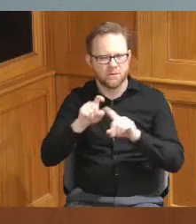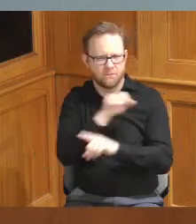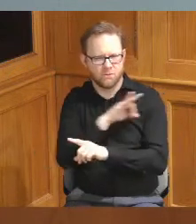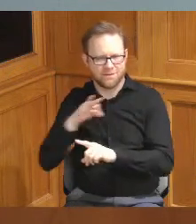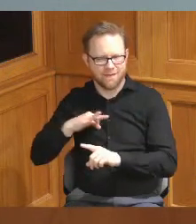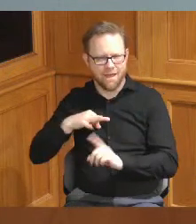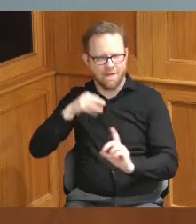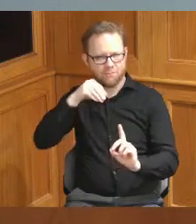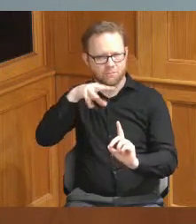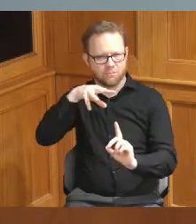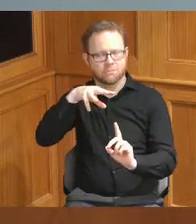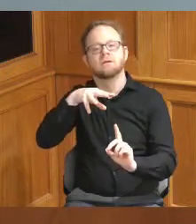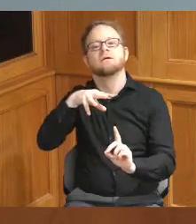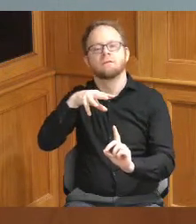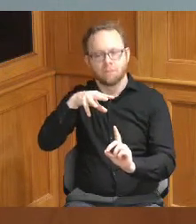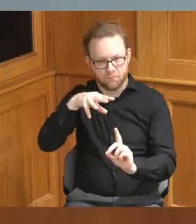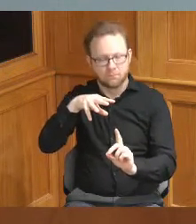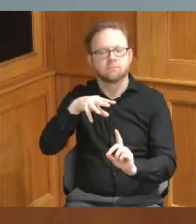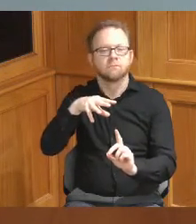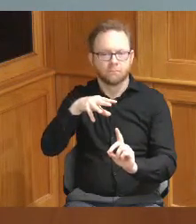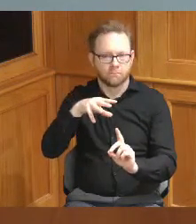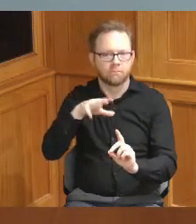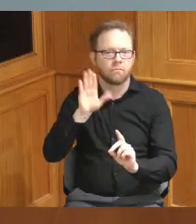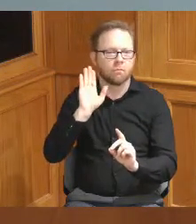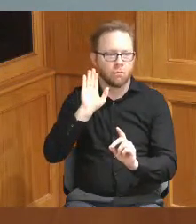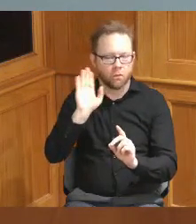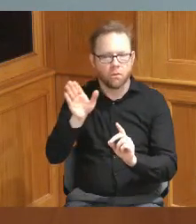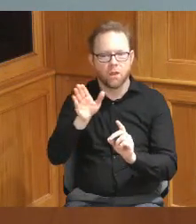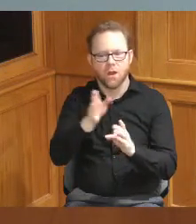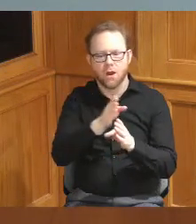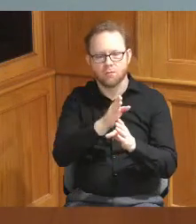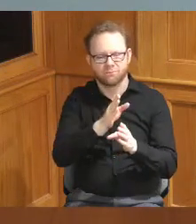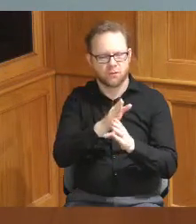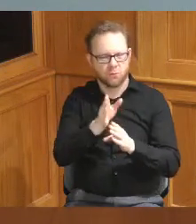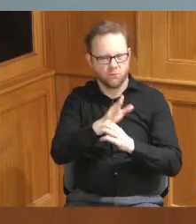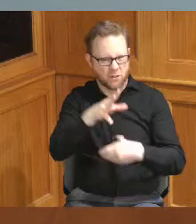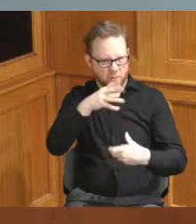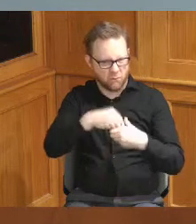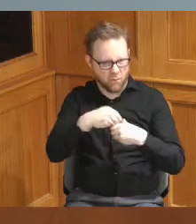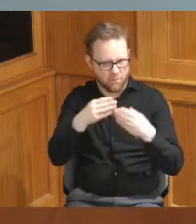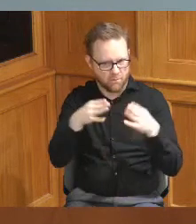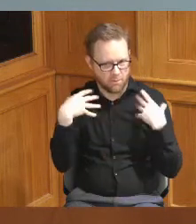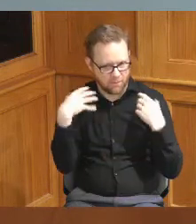of this week and kind of highlighting some of the professions that public health makes up so really